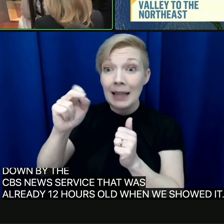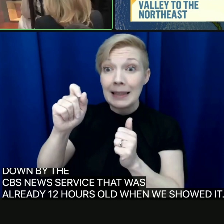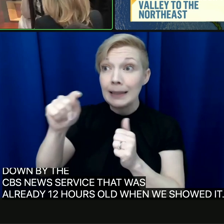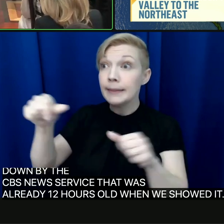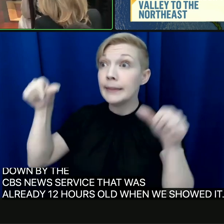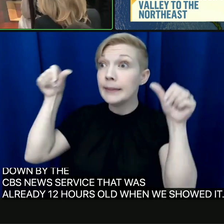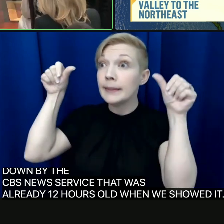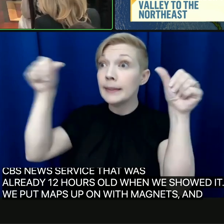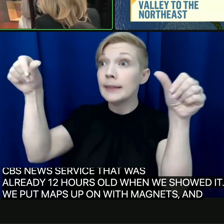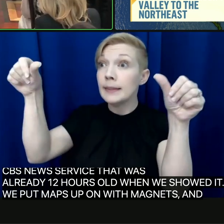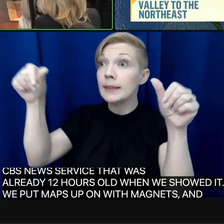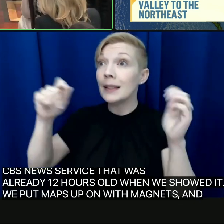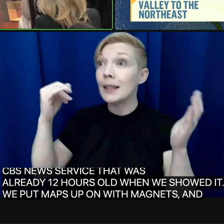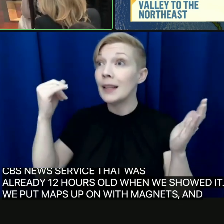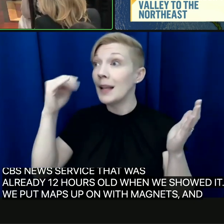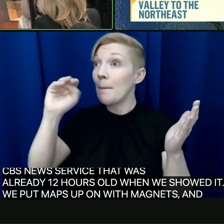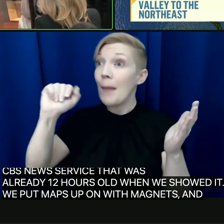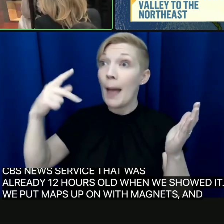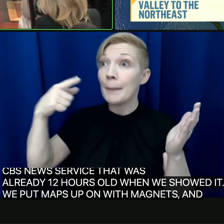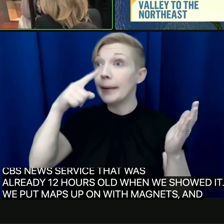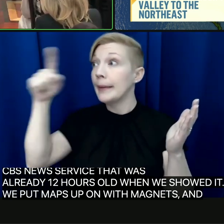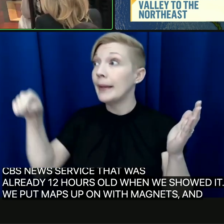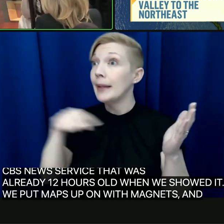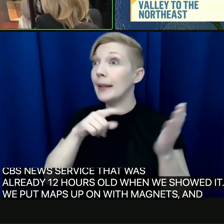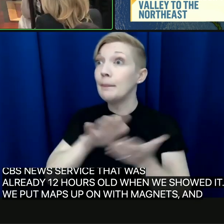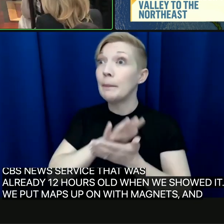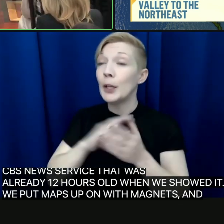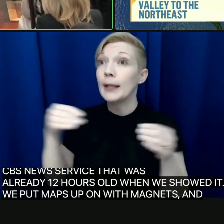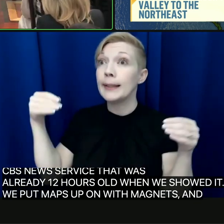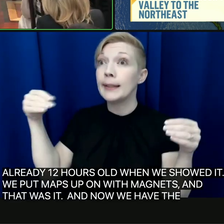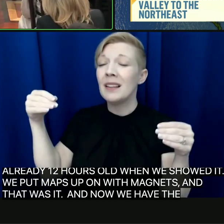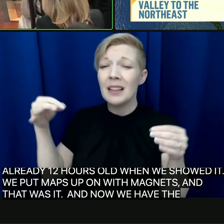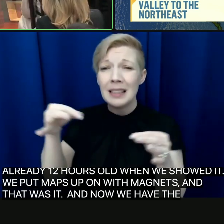and now we have these supercomputers that create fairly sophisticated graphics.